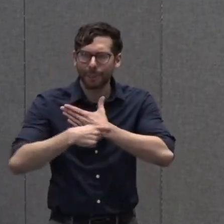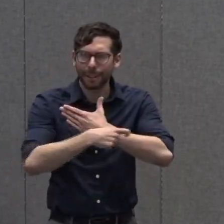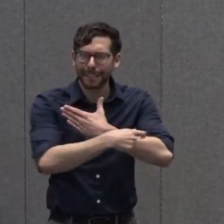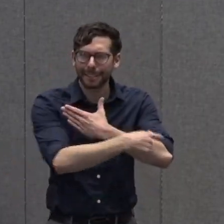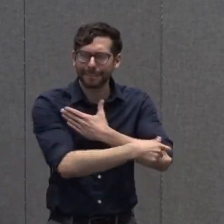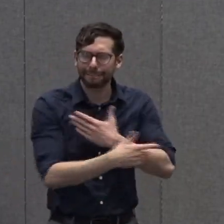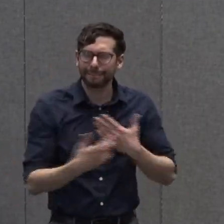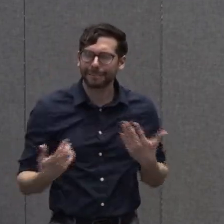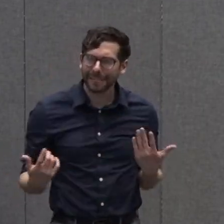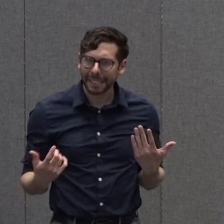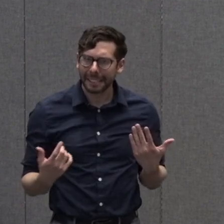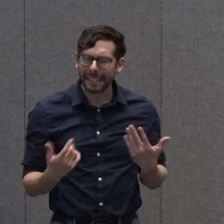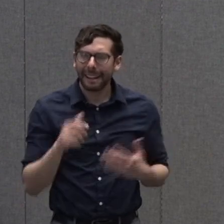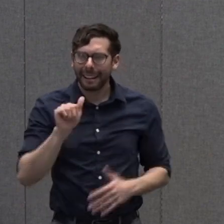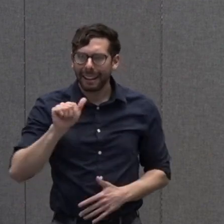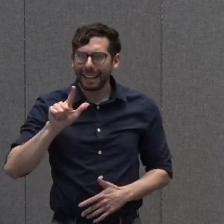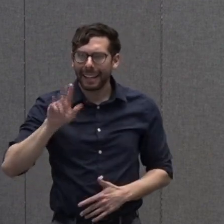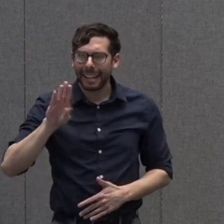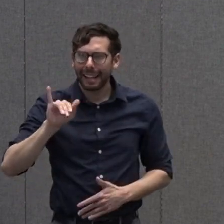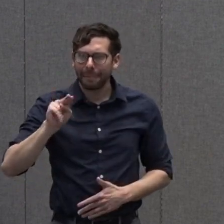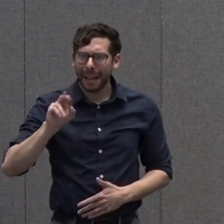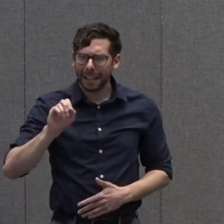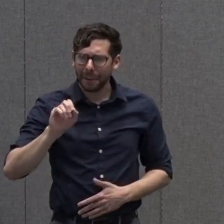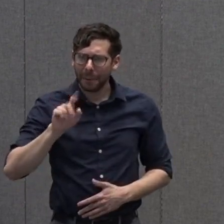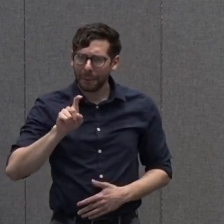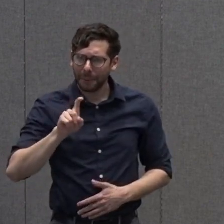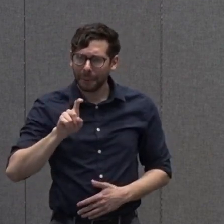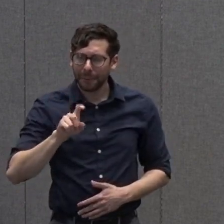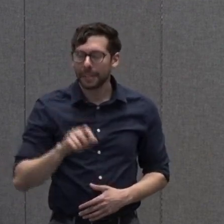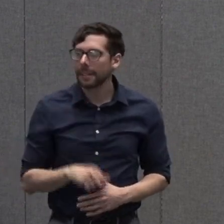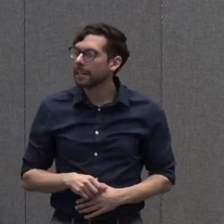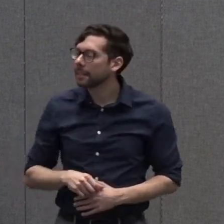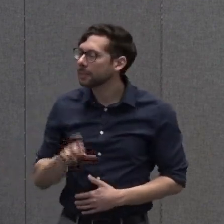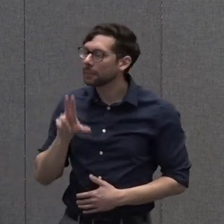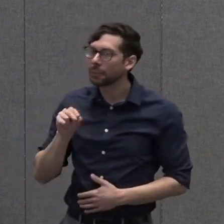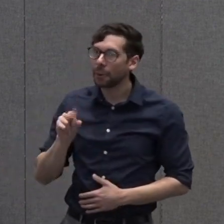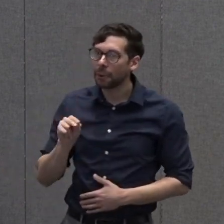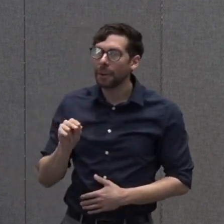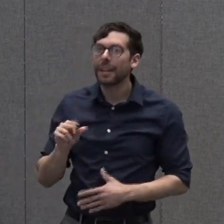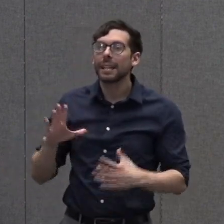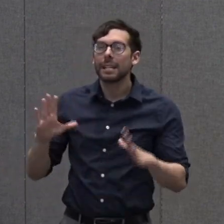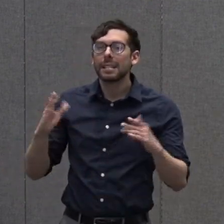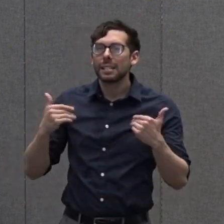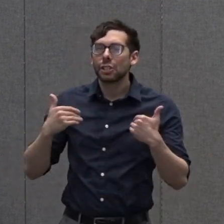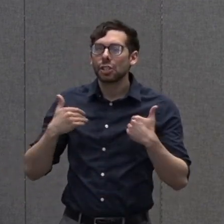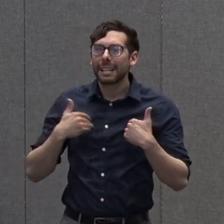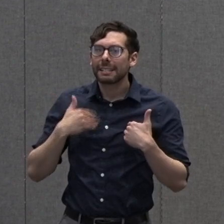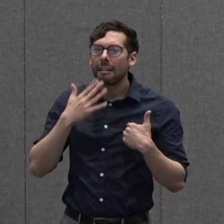No, but she's got a pattern color aberration called piebald. - Piebald.